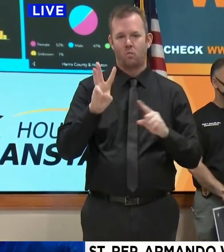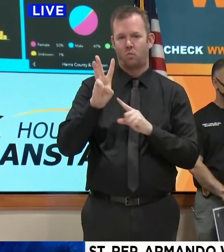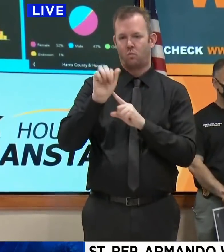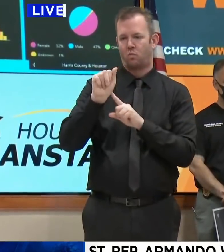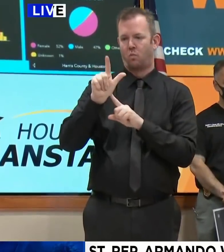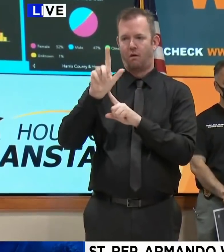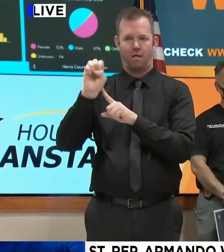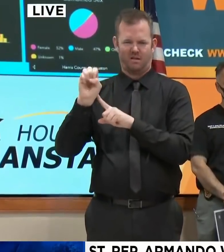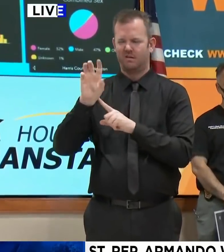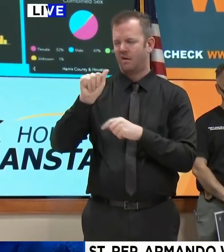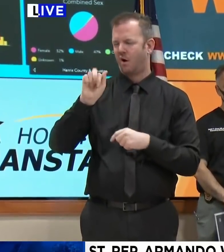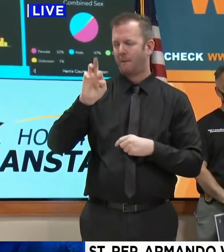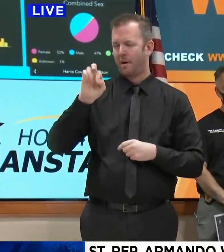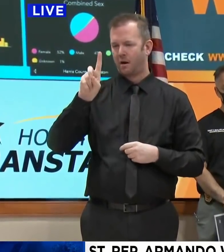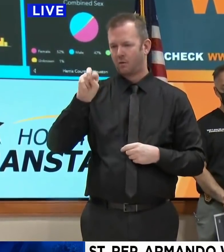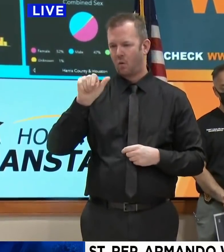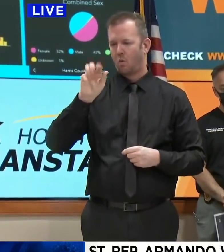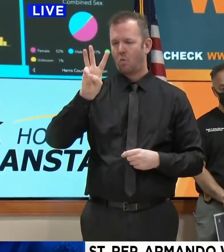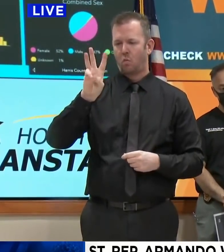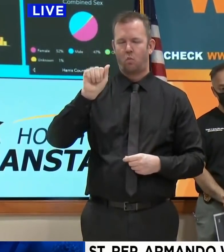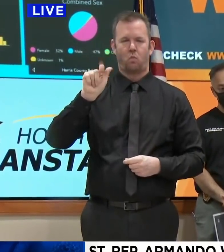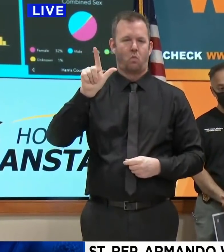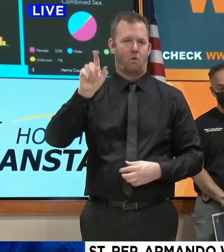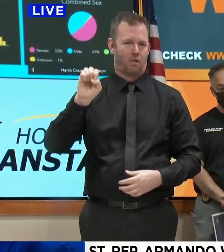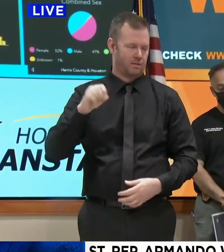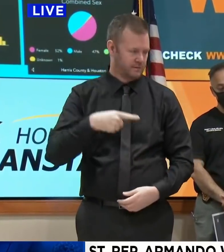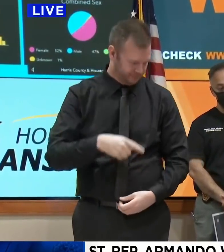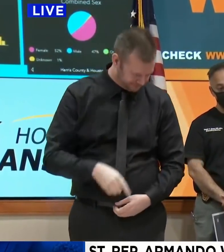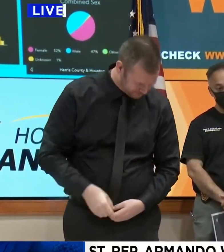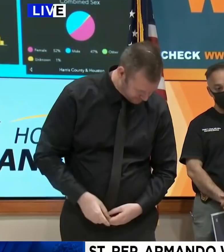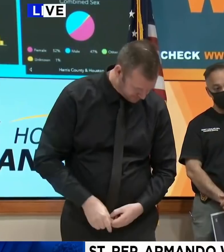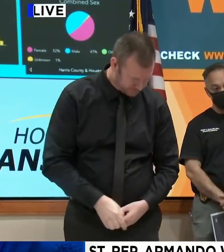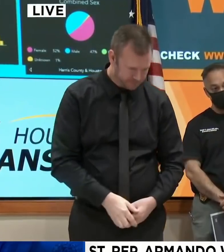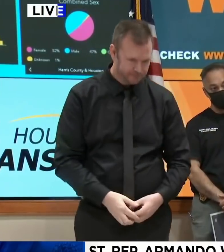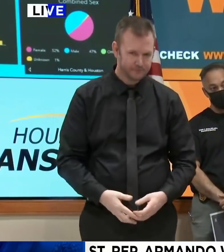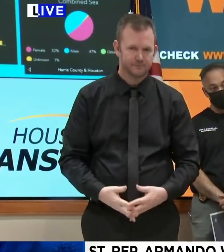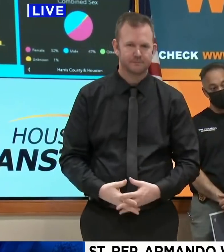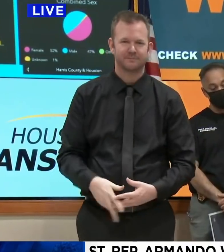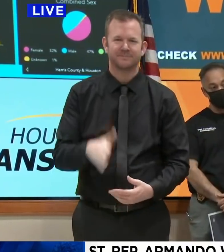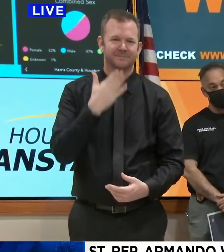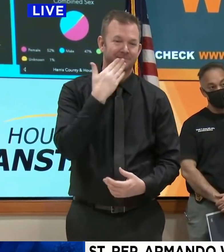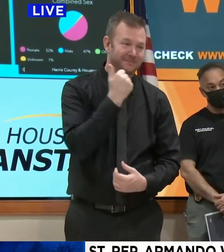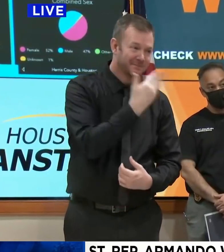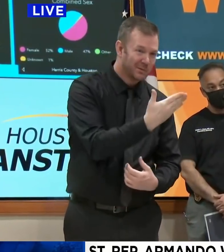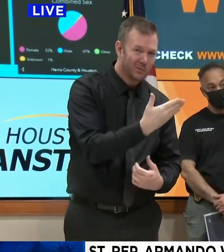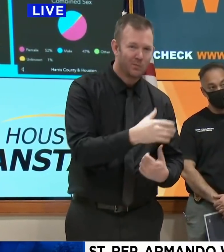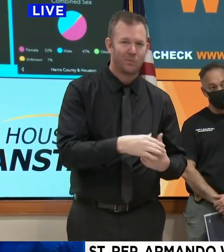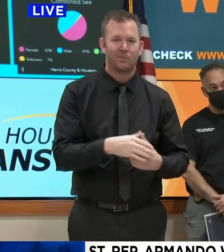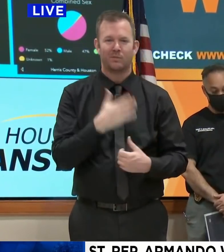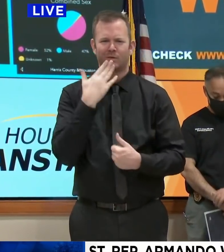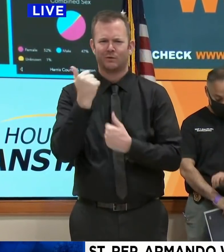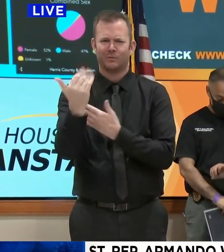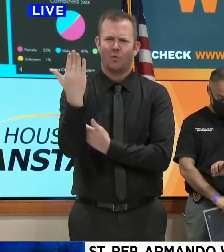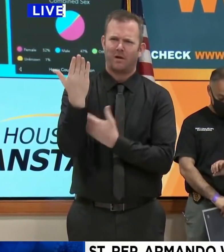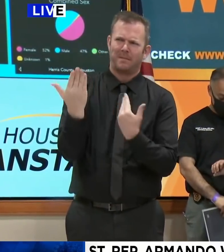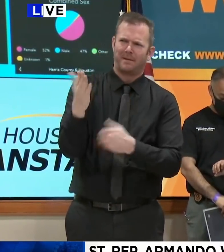Statewide that’s right because that data as we’ve been because that data as we’ve been telling you will be critical telling you will be critical moving forward in determining moving forward in determining what restrictions need to stay